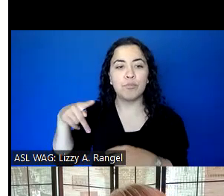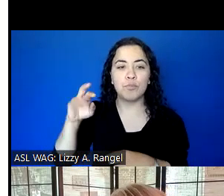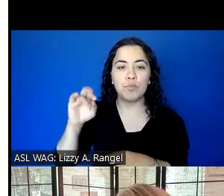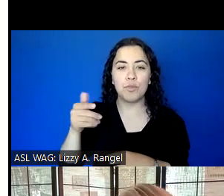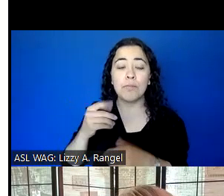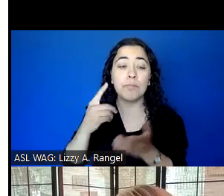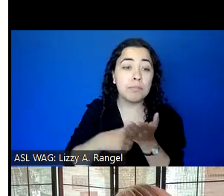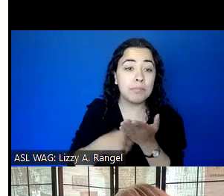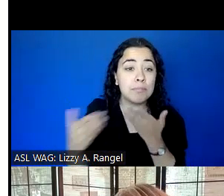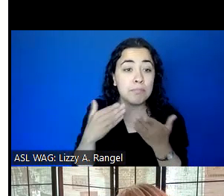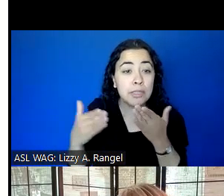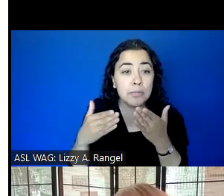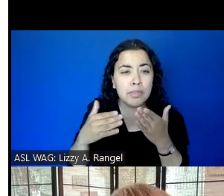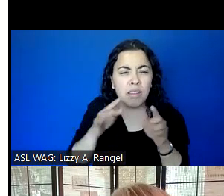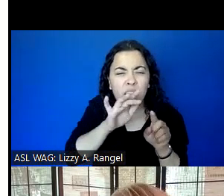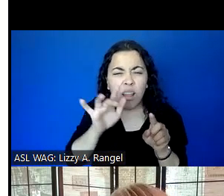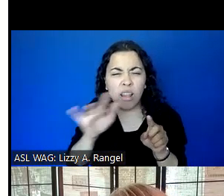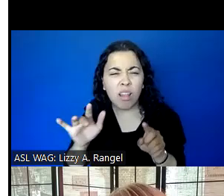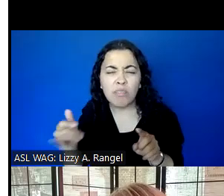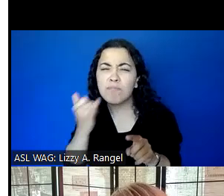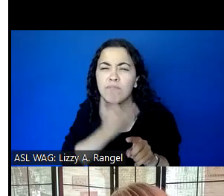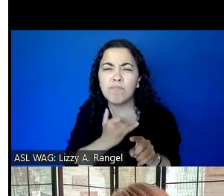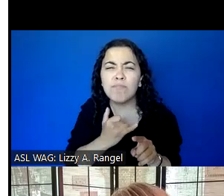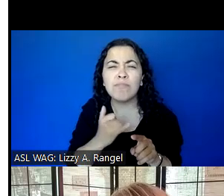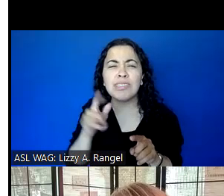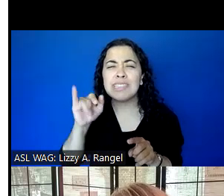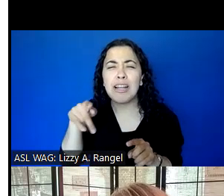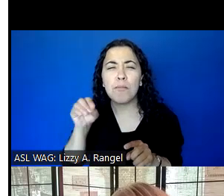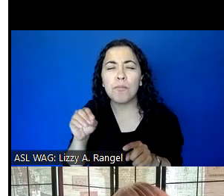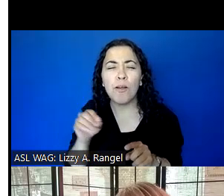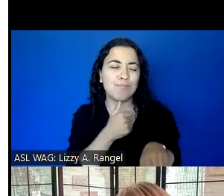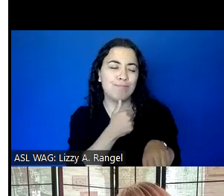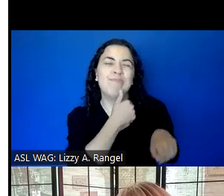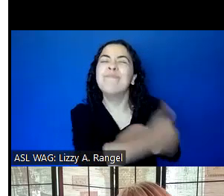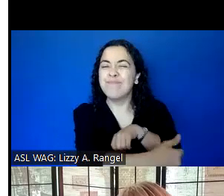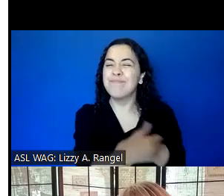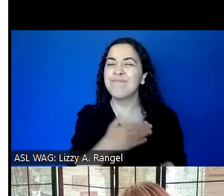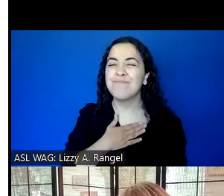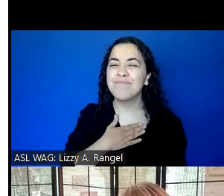at the course their government has taken, the decision-makers, the soldiers, and all of those